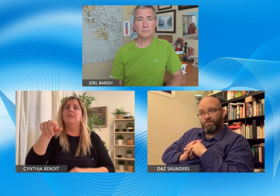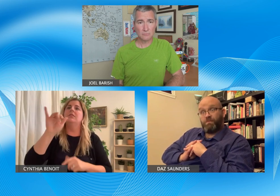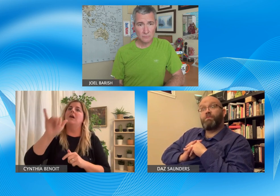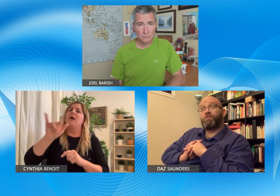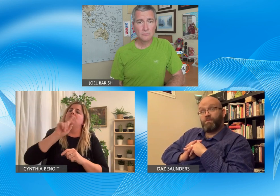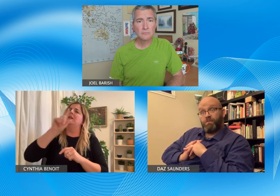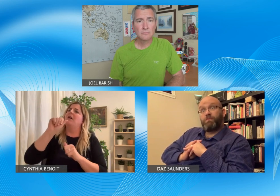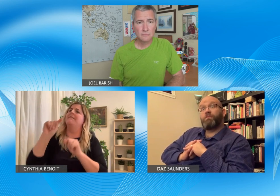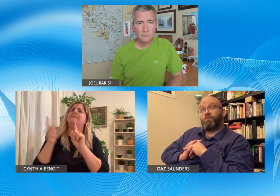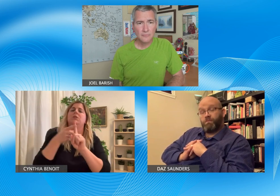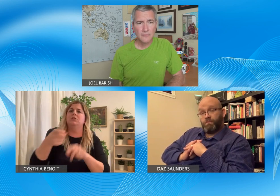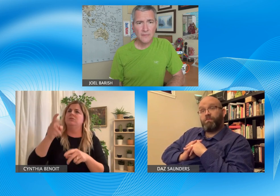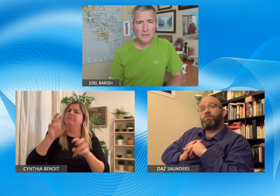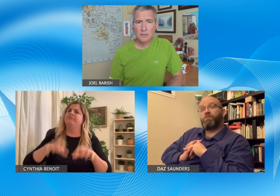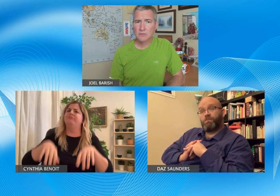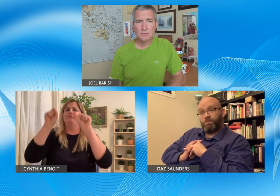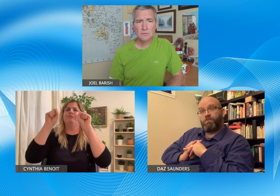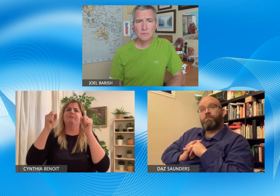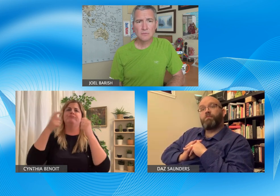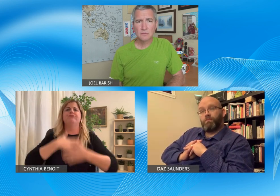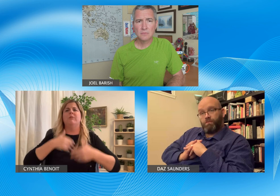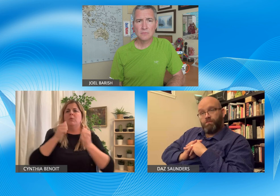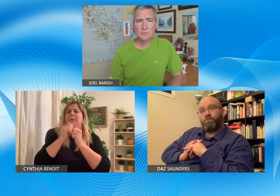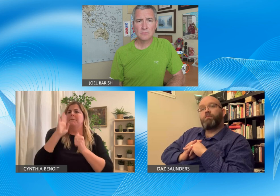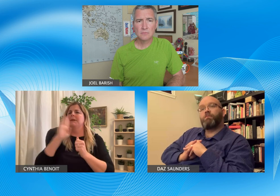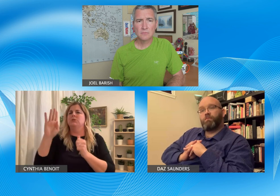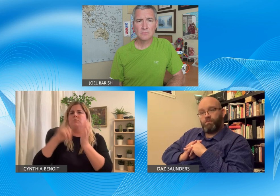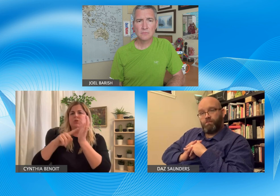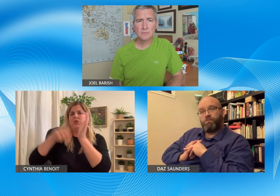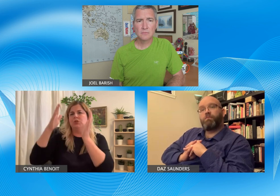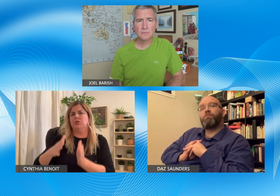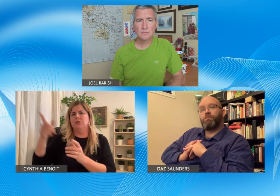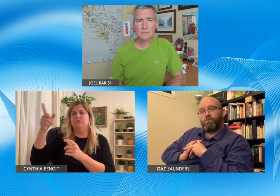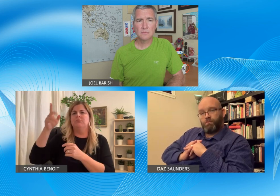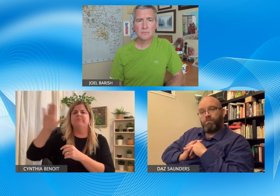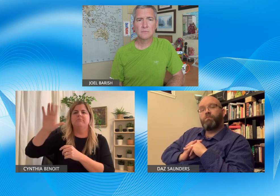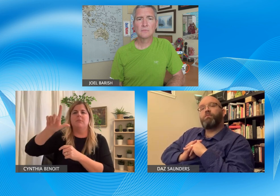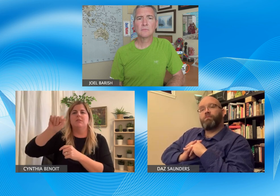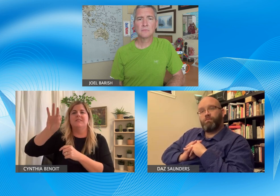Well, we repeated the experience in 2019. However, is was a more casual collaboration with researchers